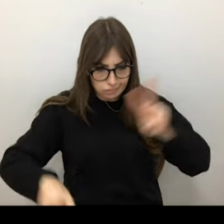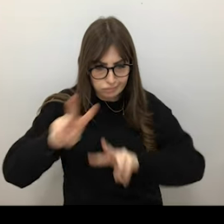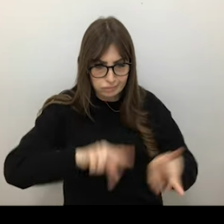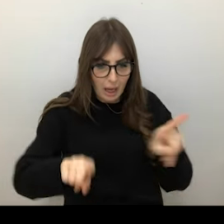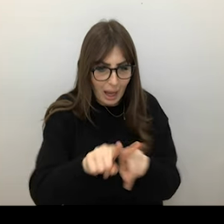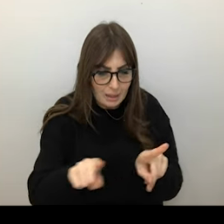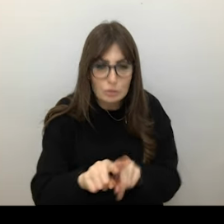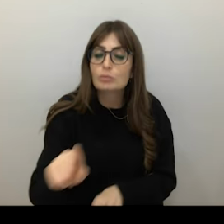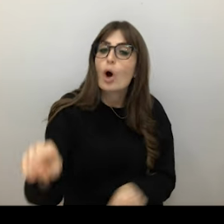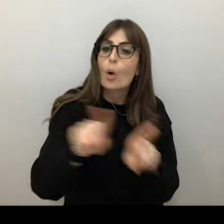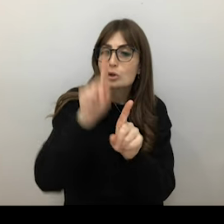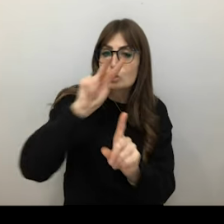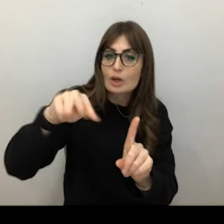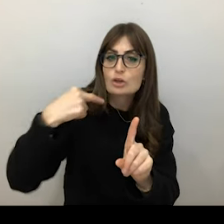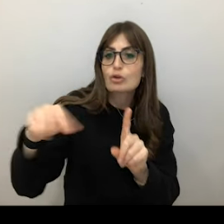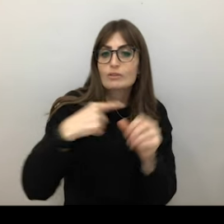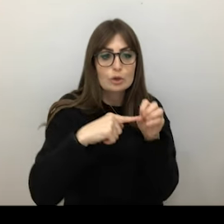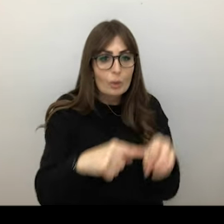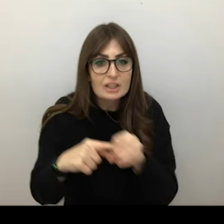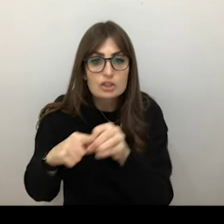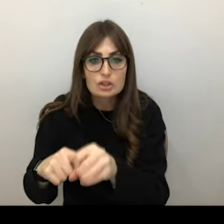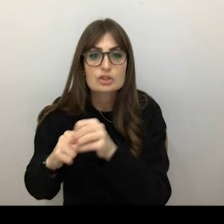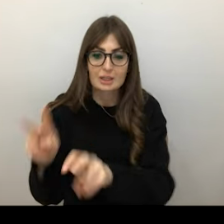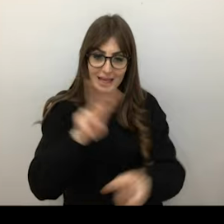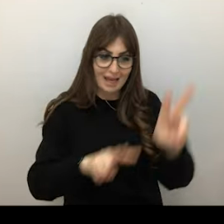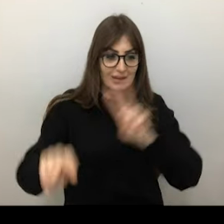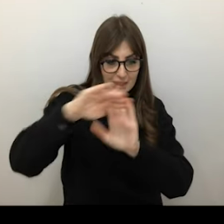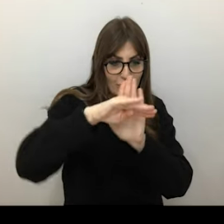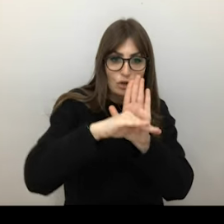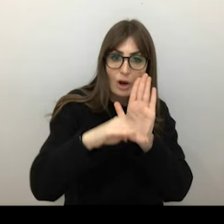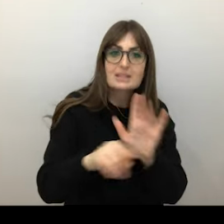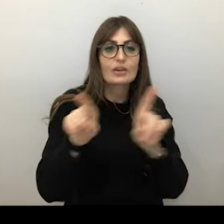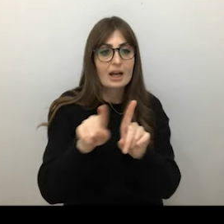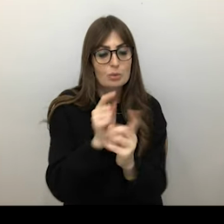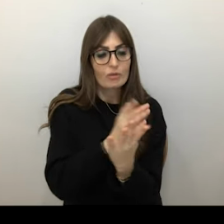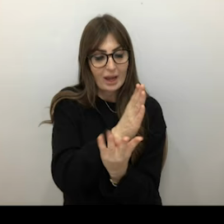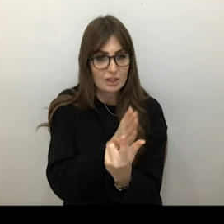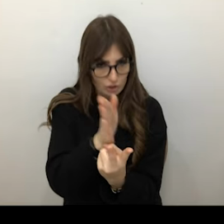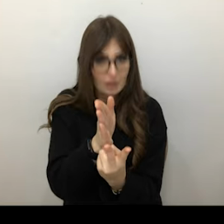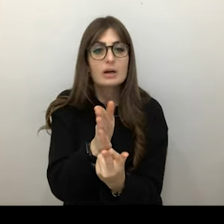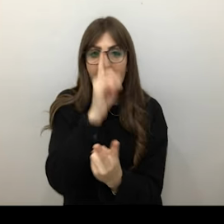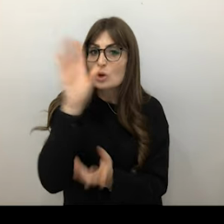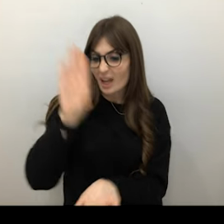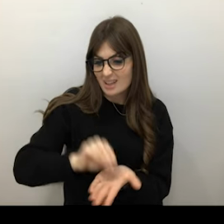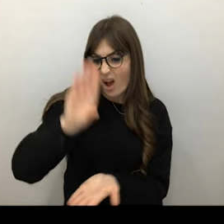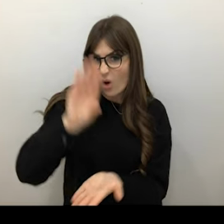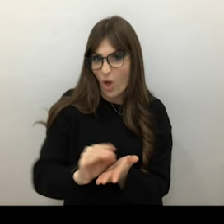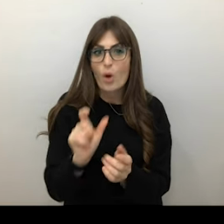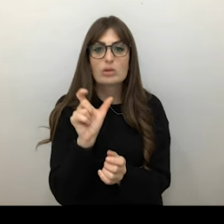You can also review the application questions and the assessment criteria for each stream. And you can actually download a Word document